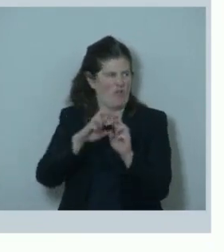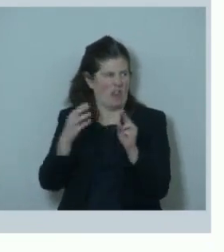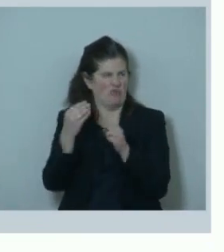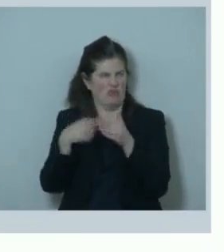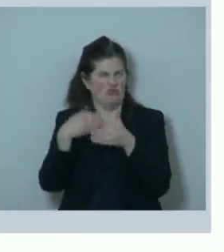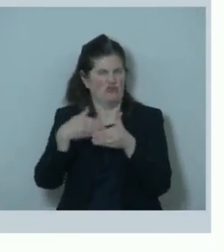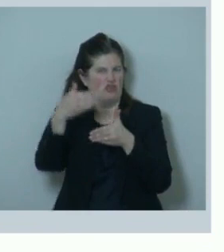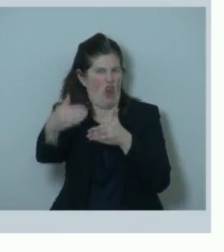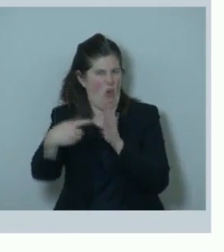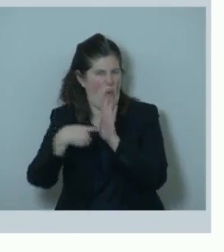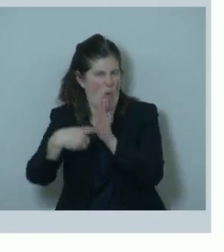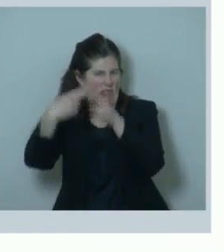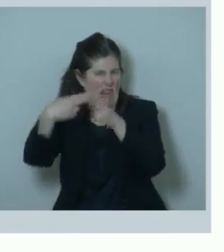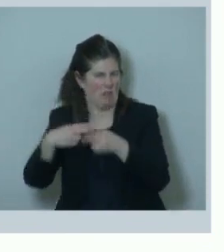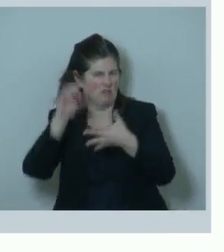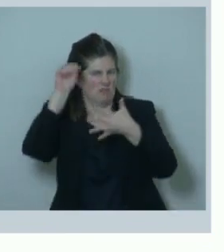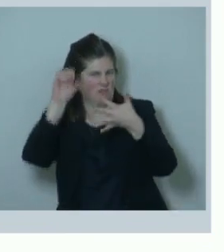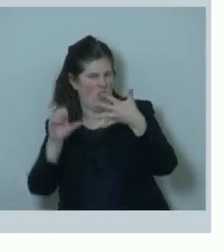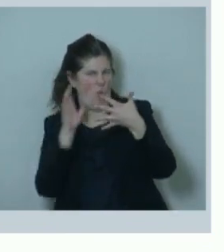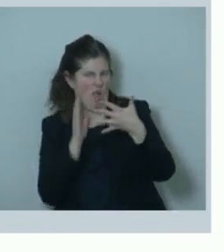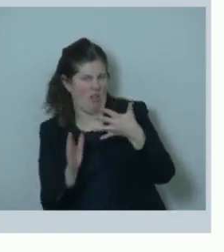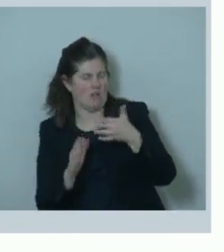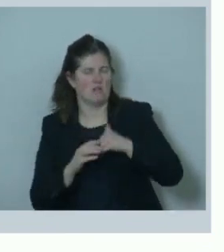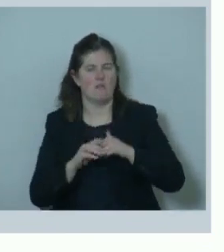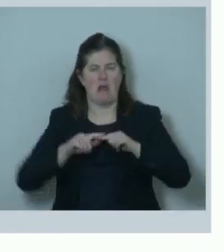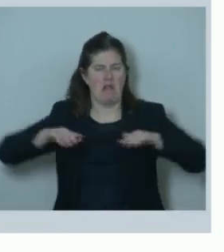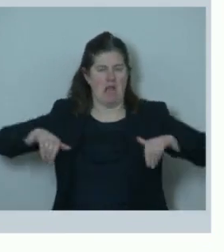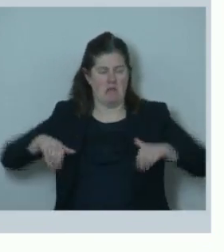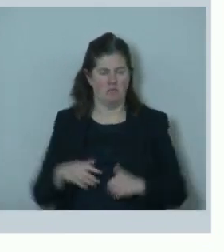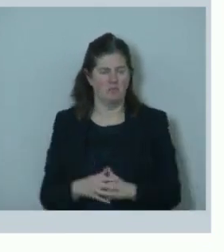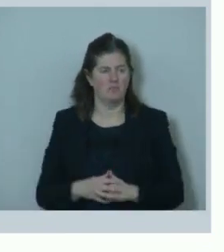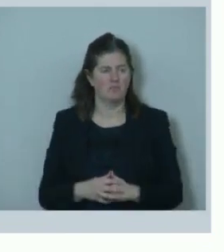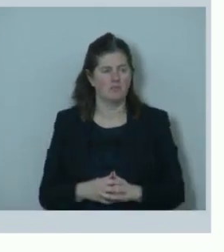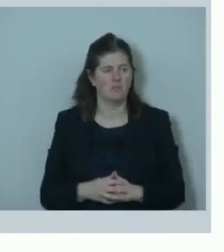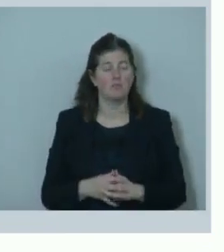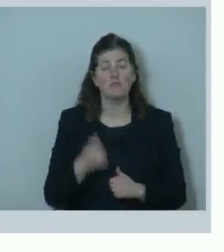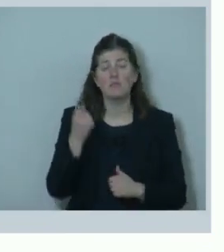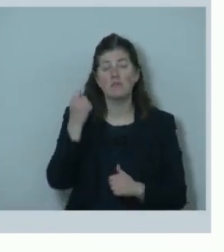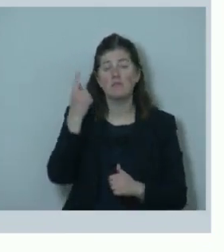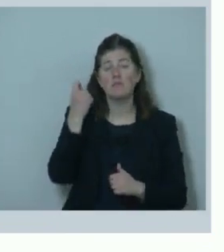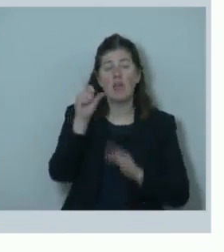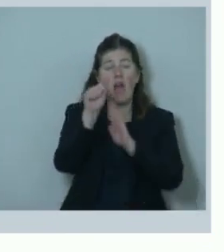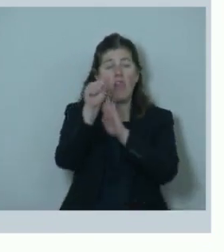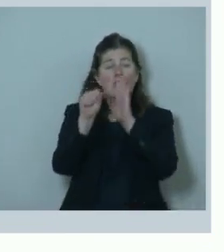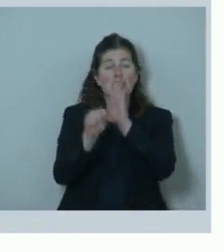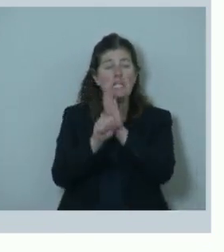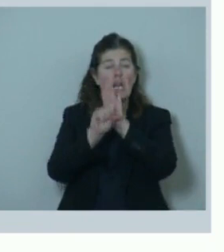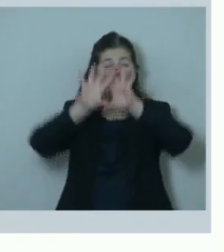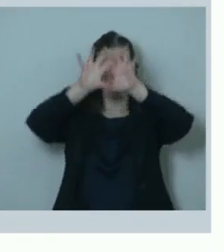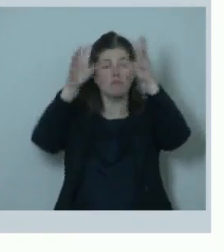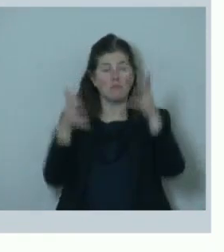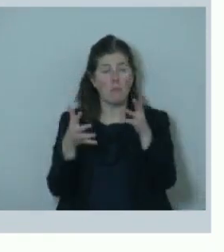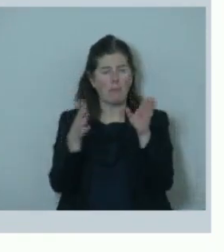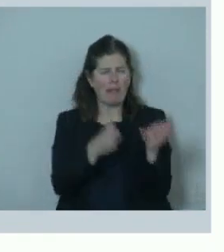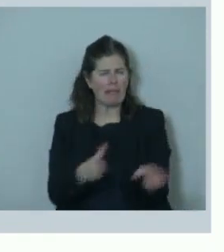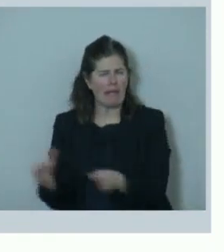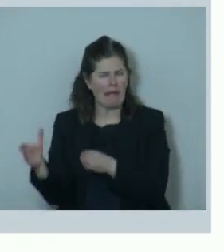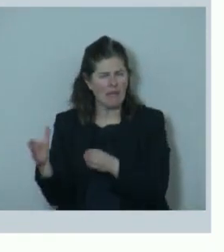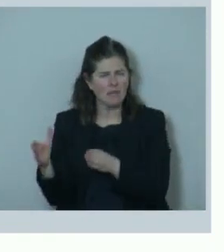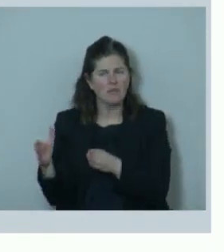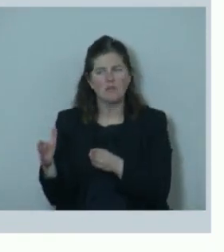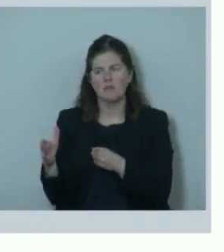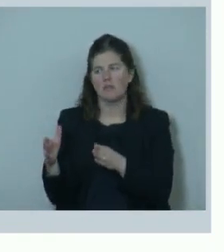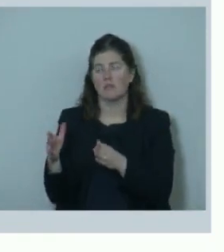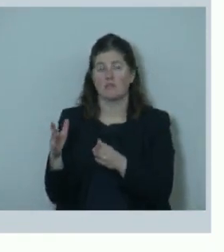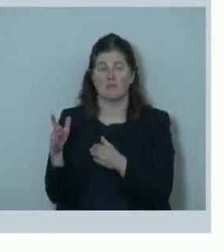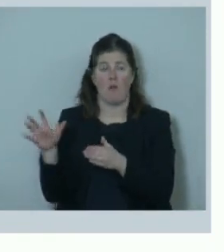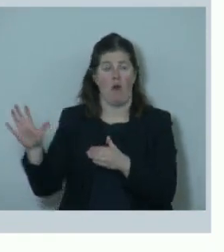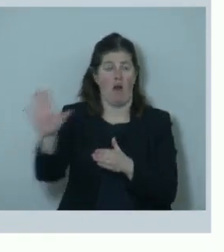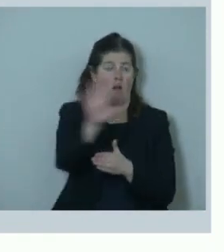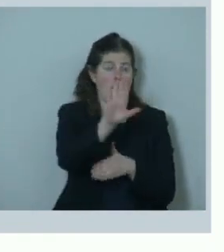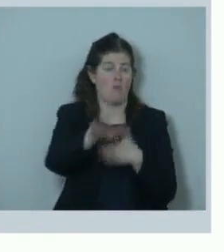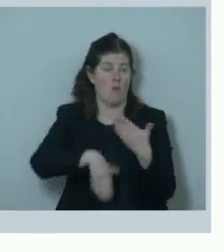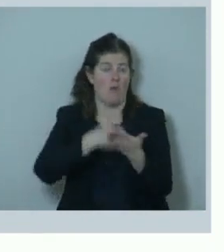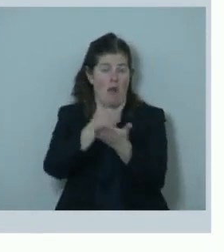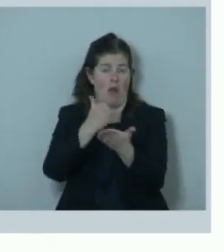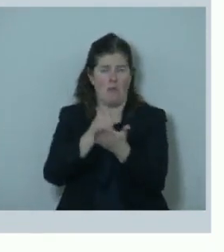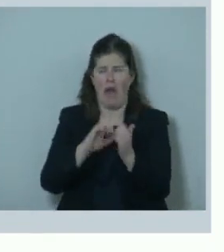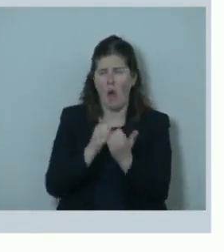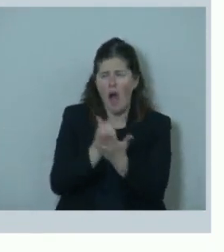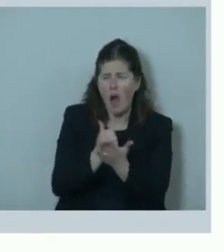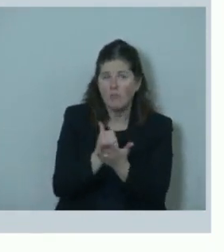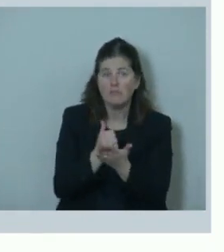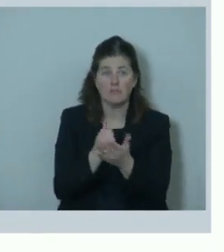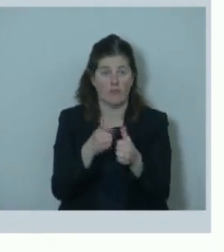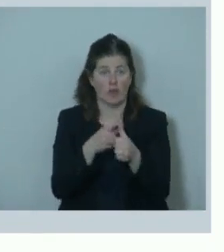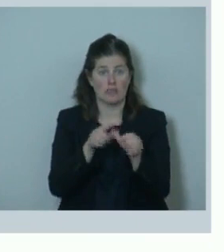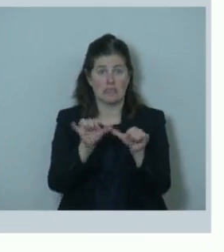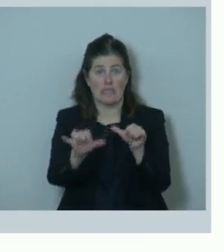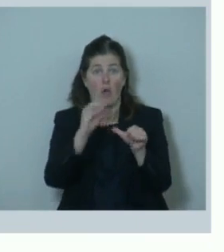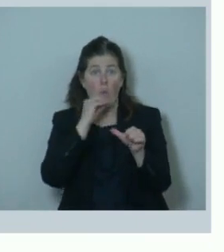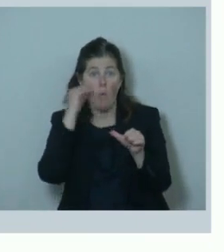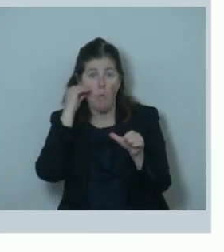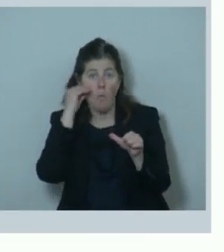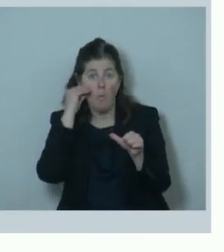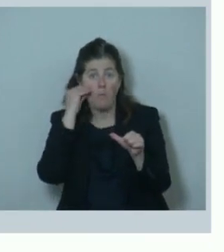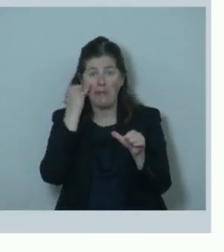I WANT YOU TO KEEP THIS SLIDE UP AND I WILL Q YOU WHEN I’M READY TO SHOW THE -- CUE YOU WHEN I’M READY TO SHOW THE INDIVIDUALS ON THE ECONOMIC RECOVERY COUNCIL.